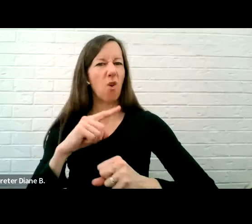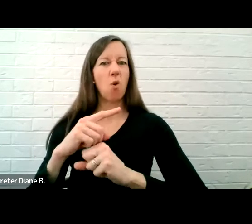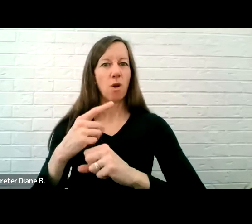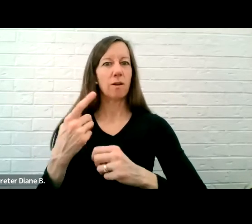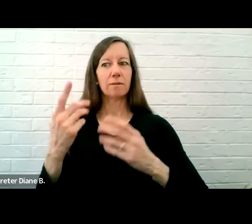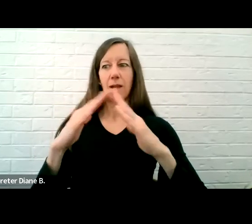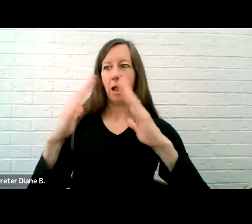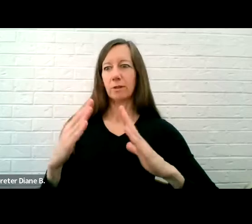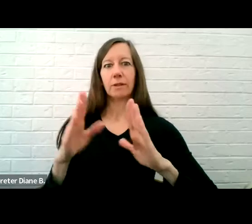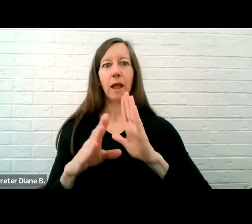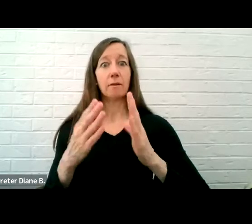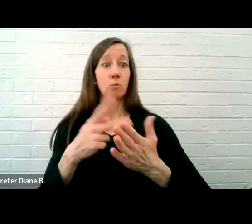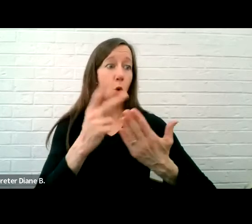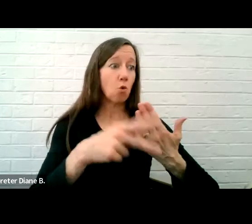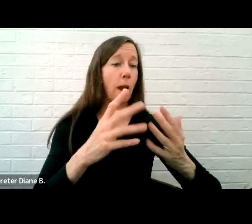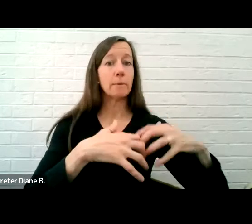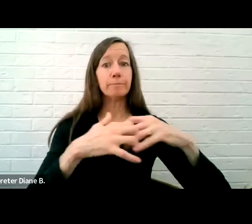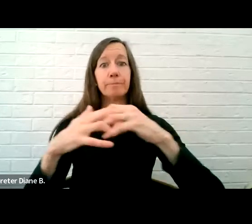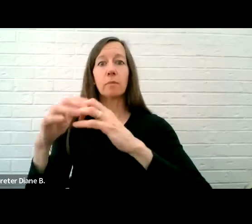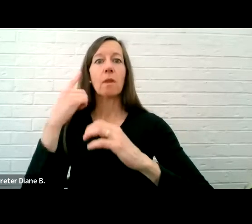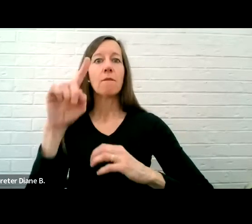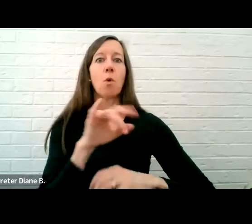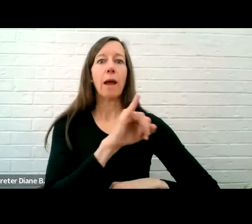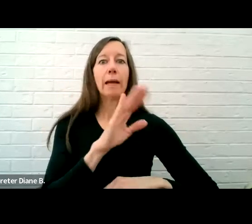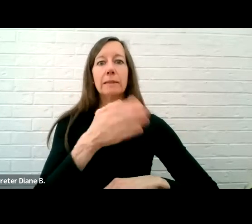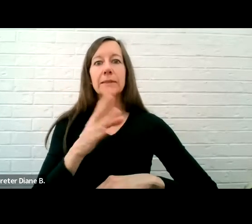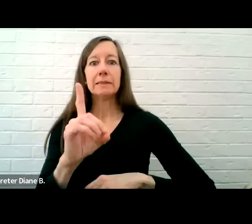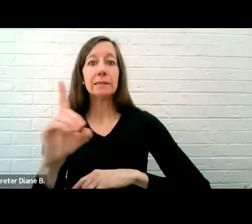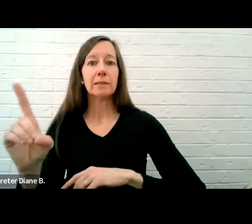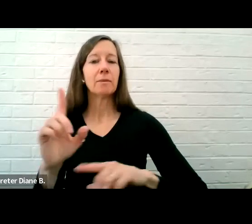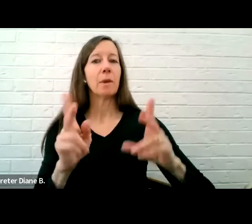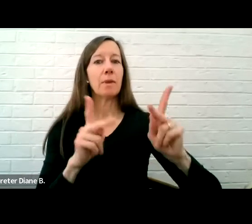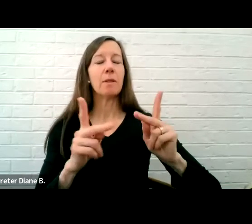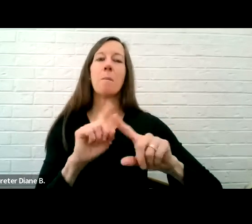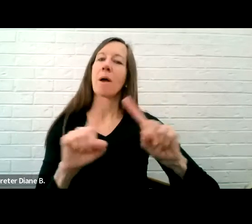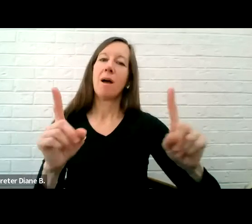with Idd to be fully included as valued members in all aspects of community life.